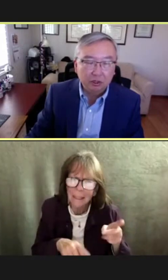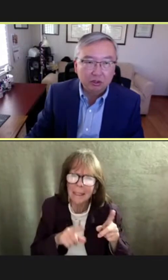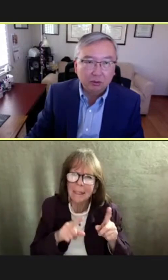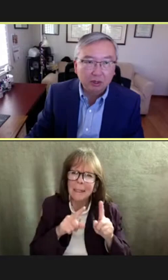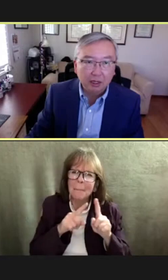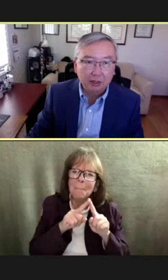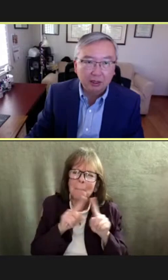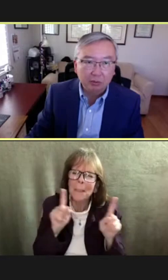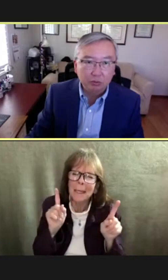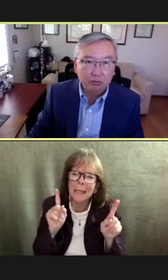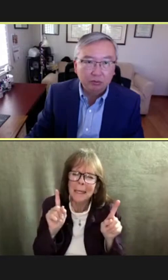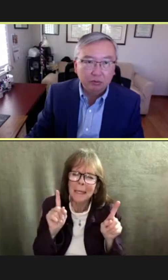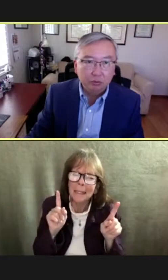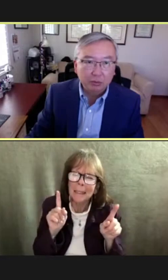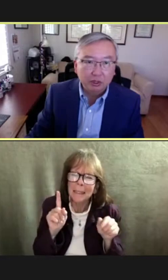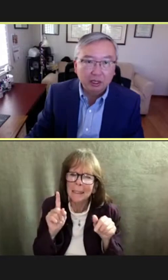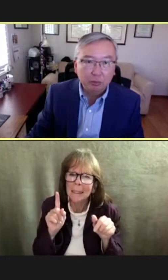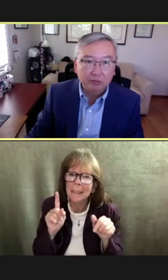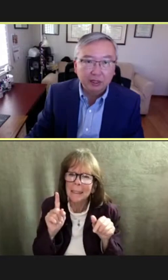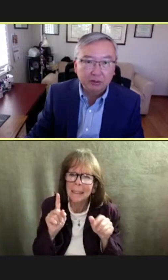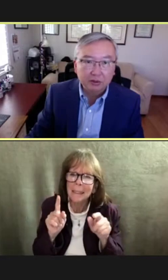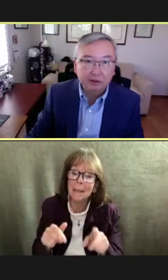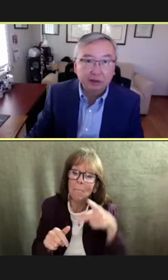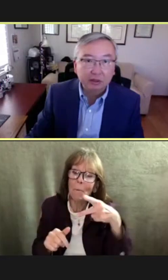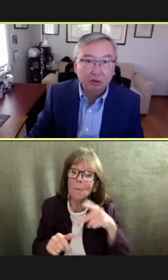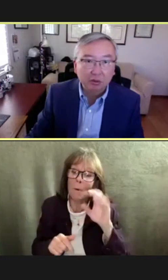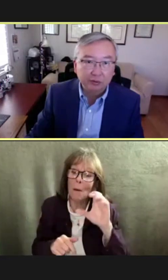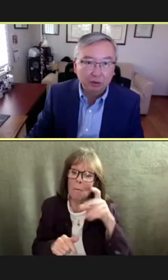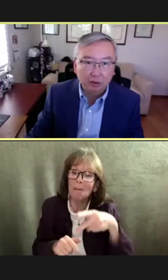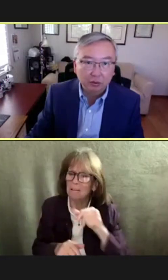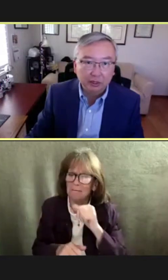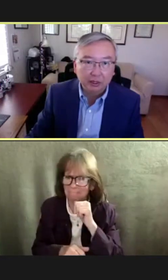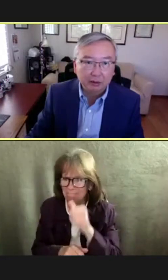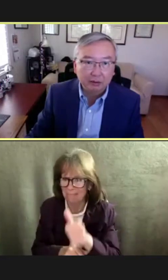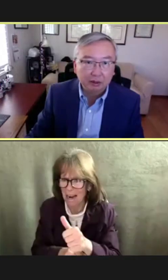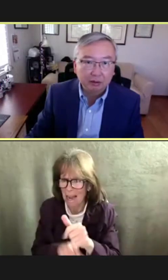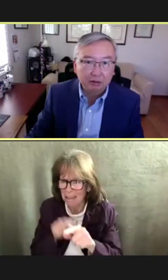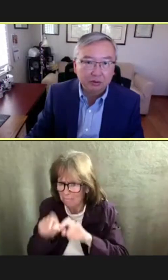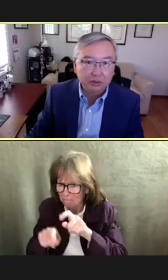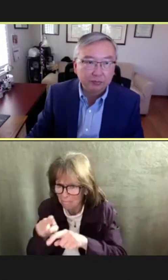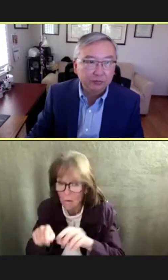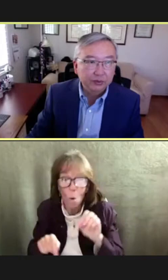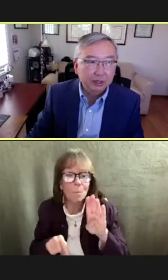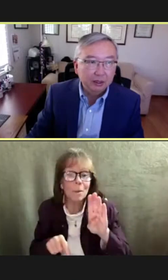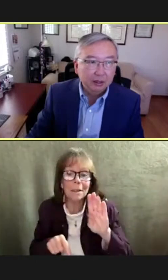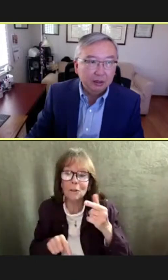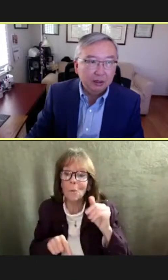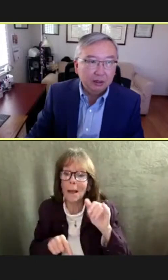high in primary care providers, very low for OB GYN doctors.